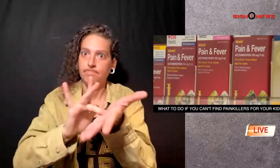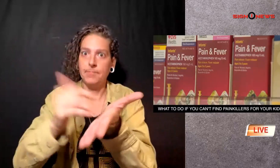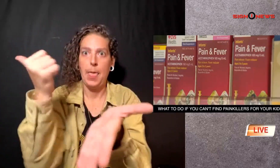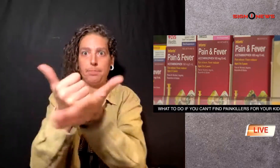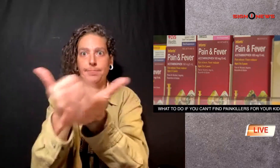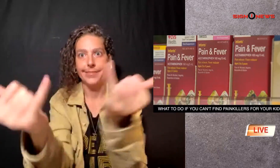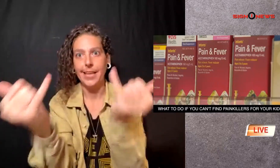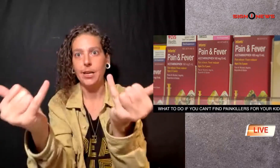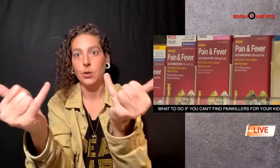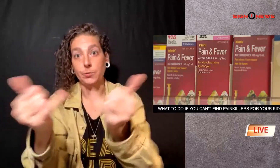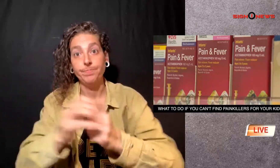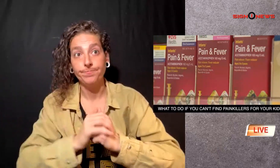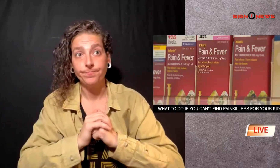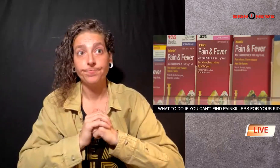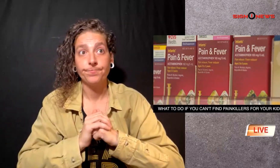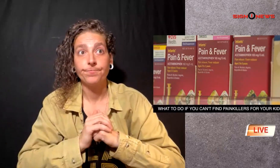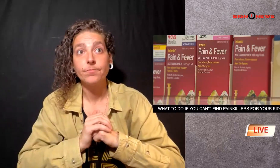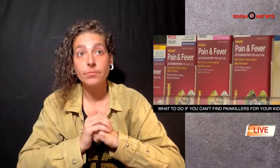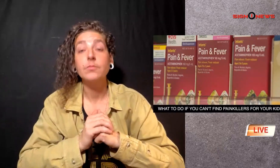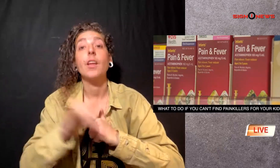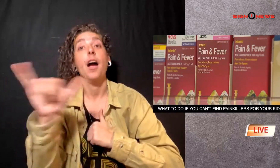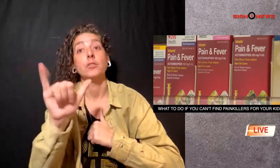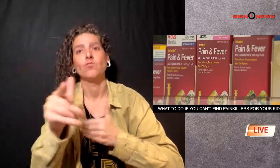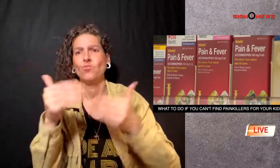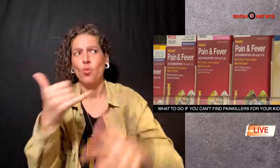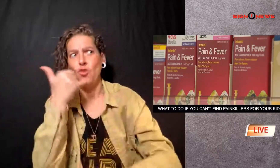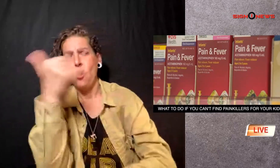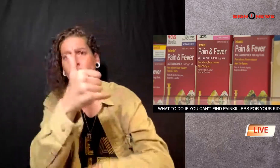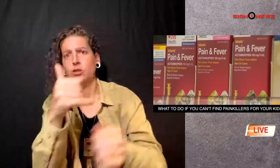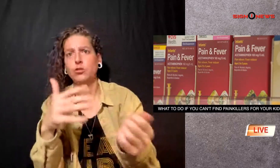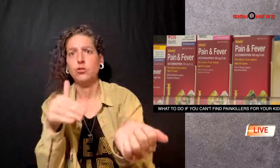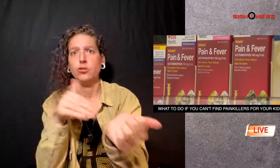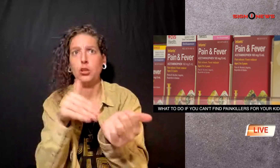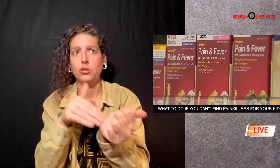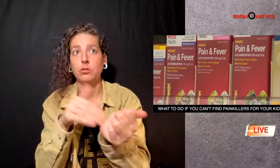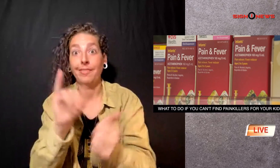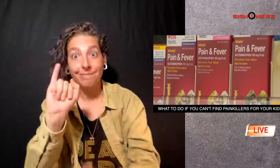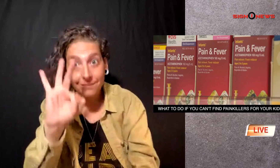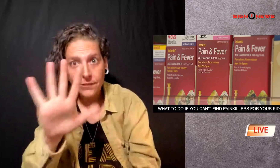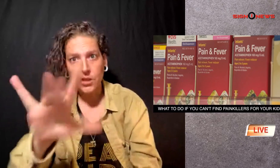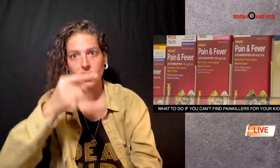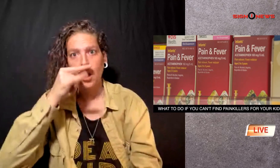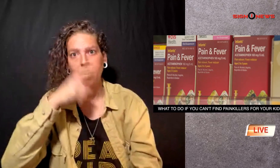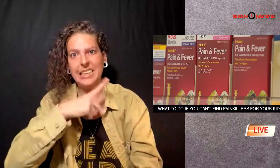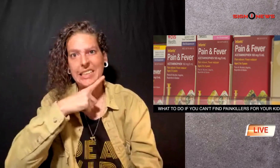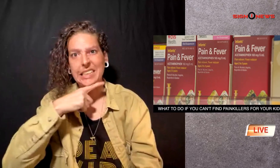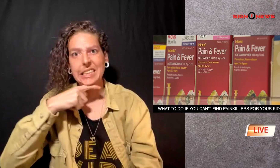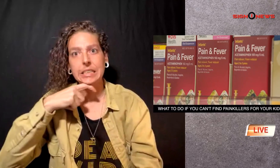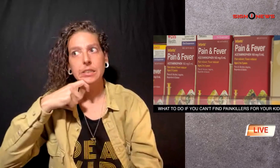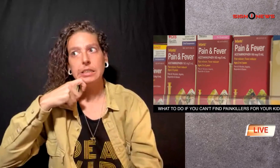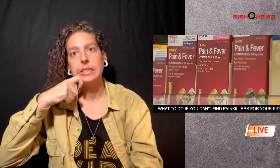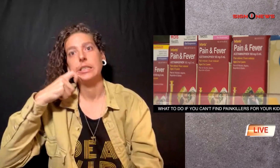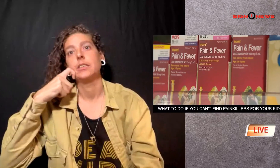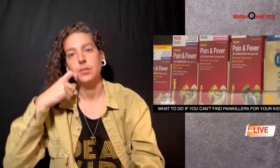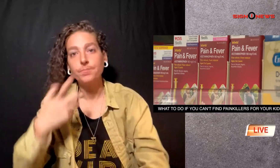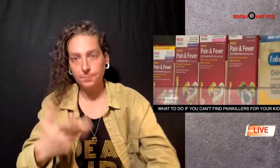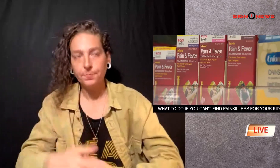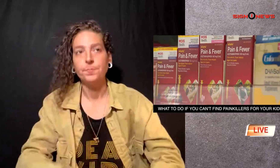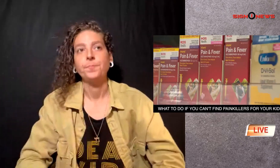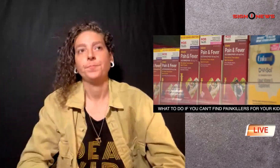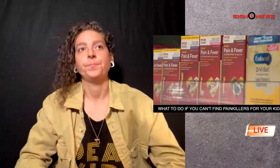than two months of age has a fever seek medical attention also call the doctor if your child